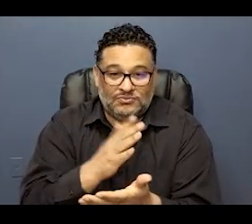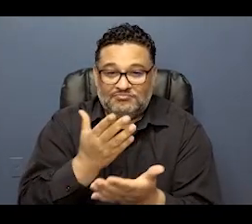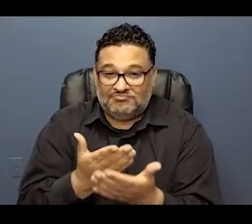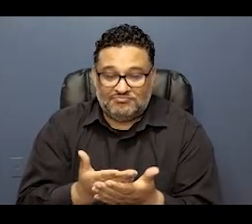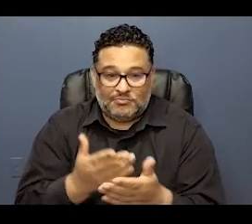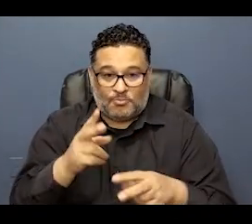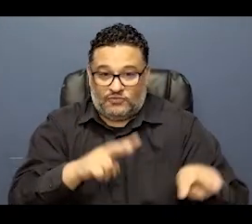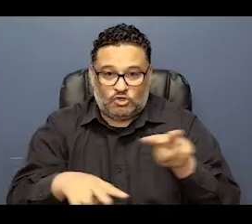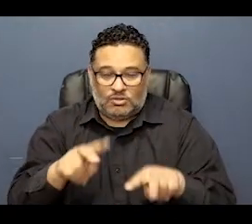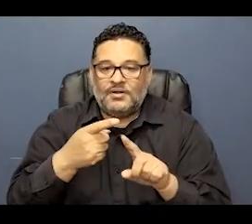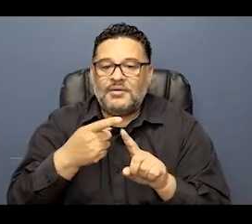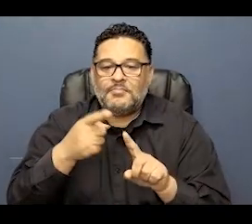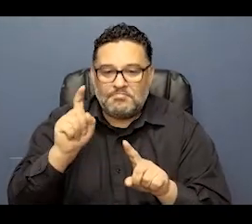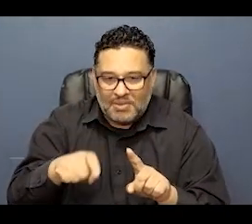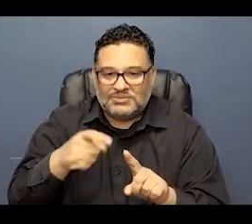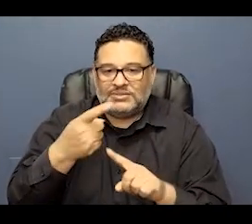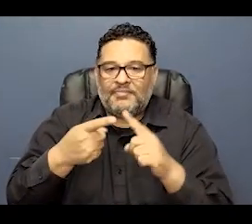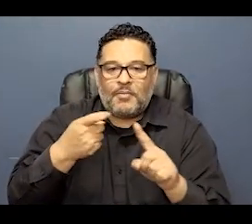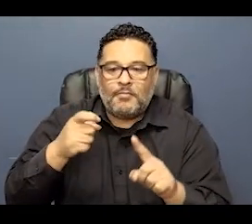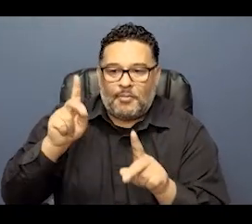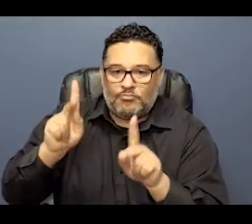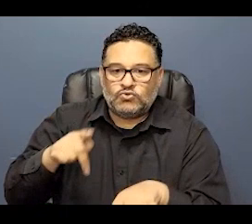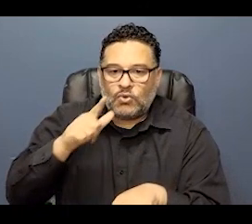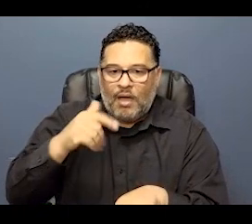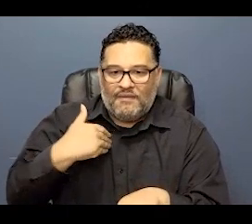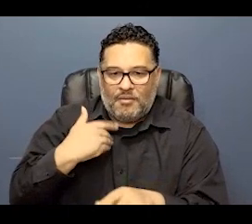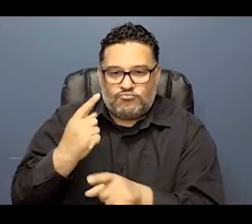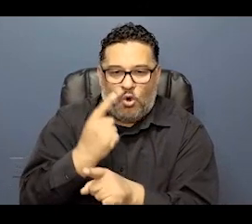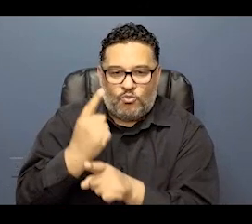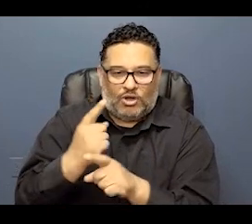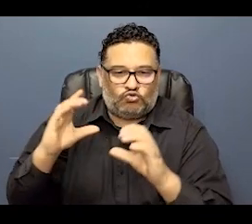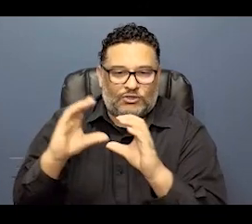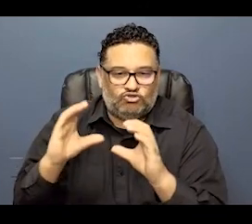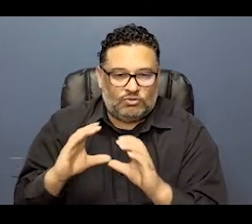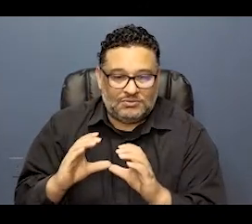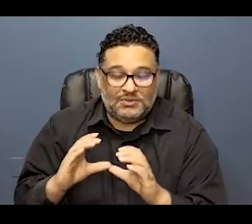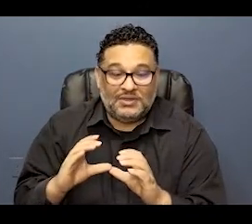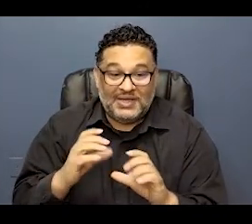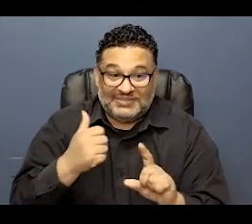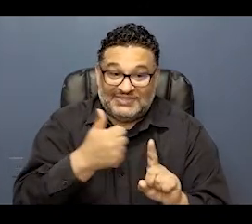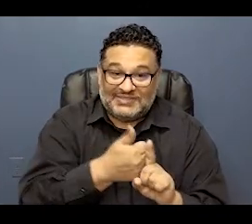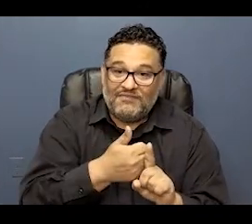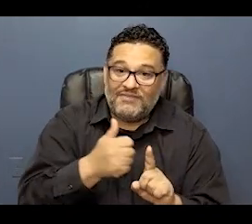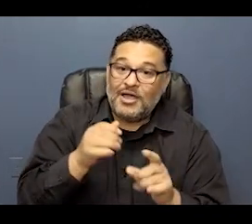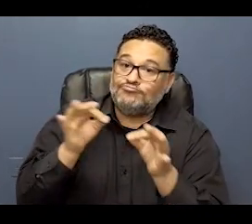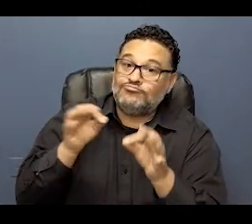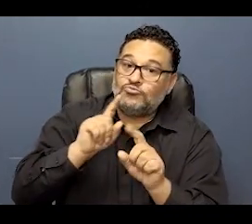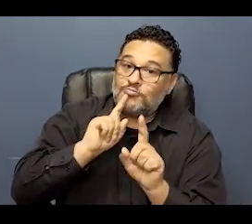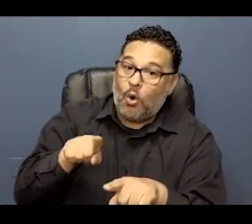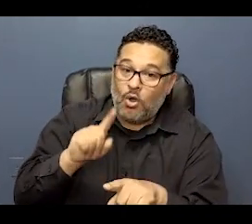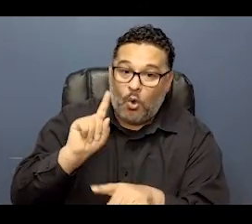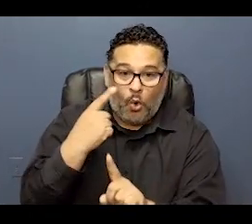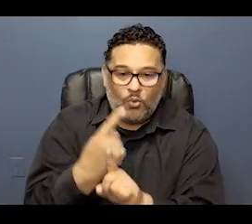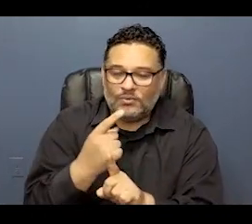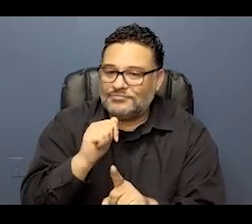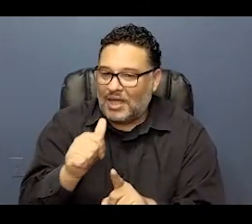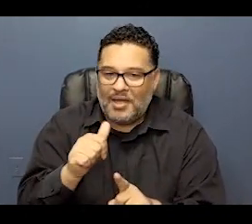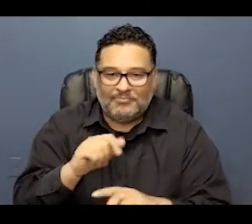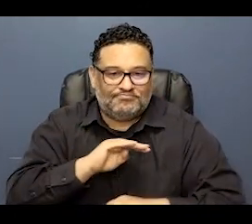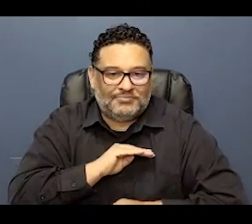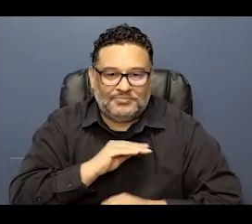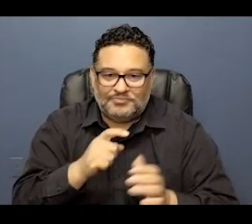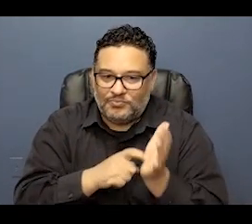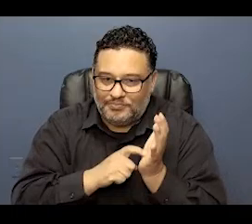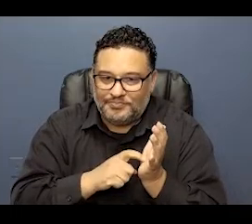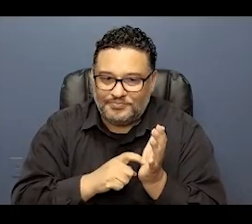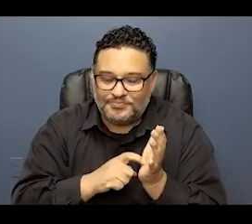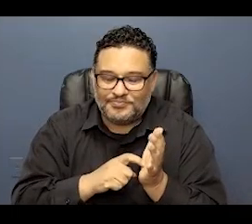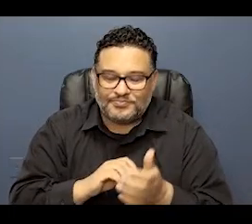the appropriate credentials. Self-reporting alone just doesn’t meet the requirement.